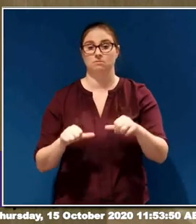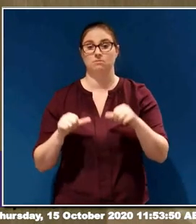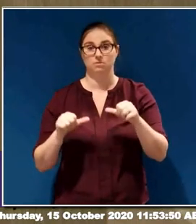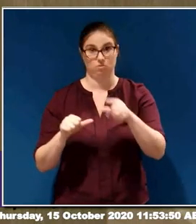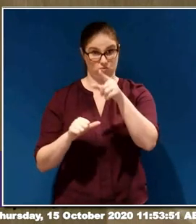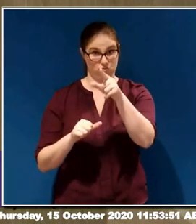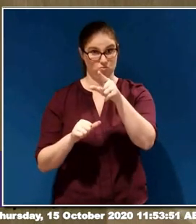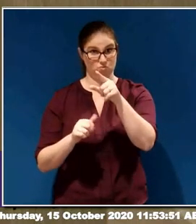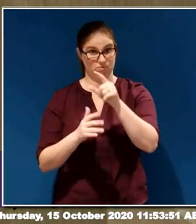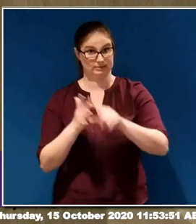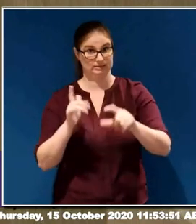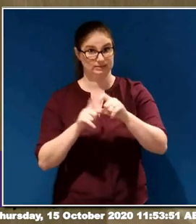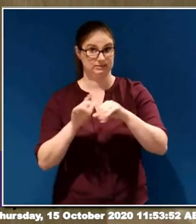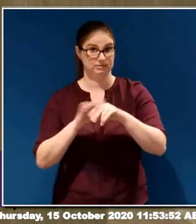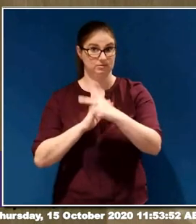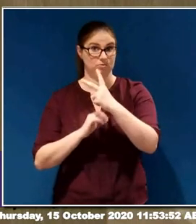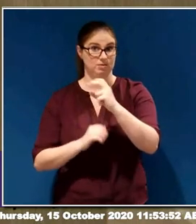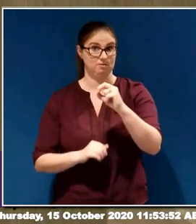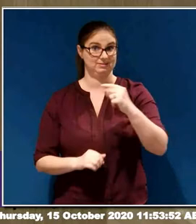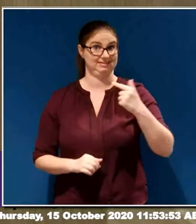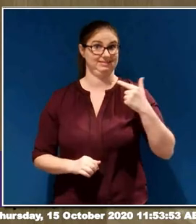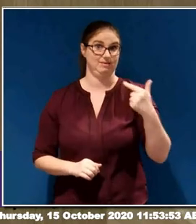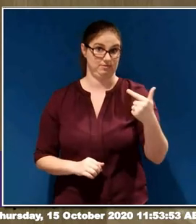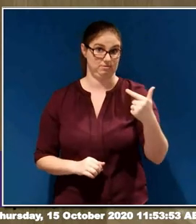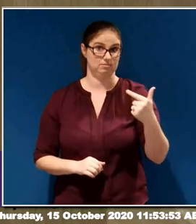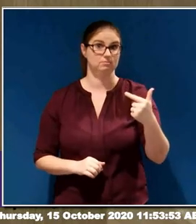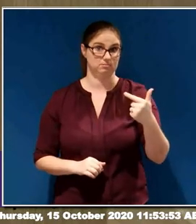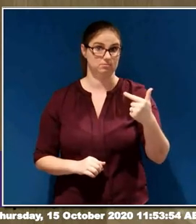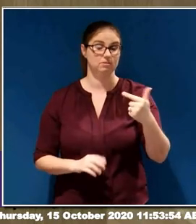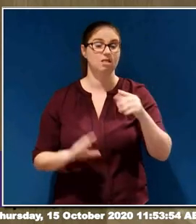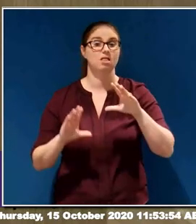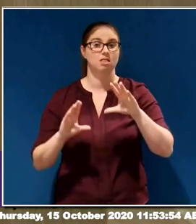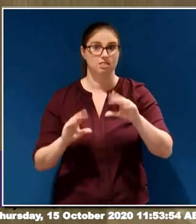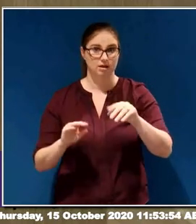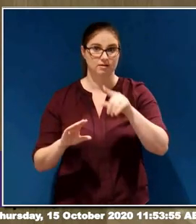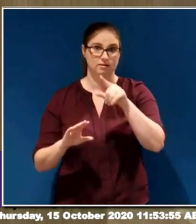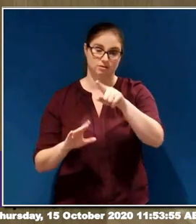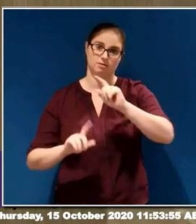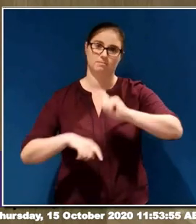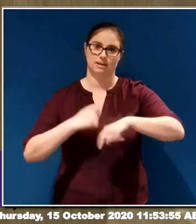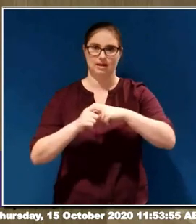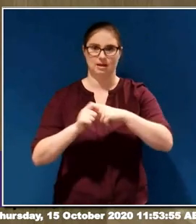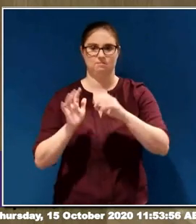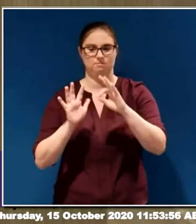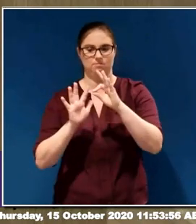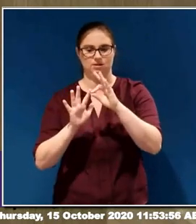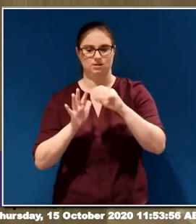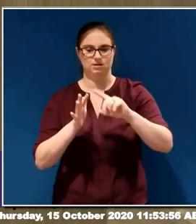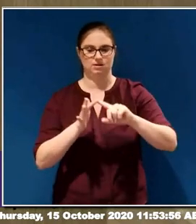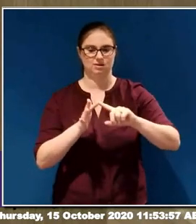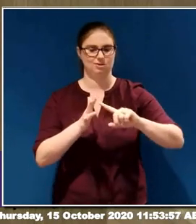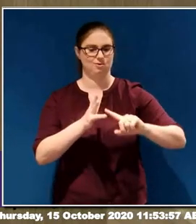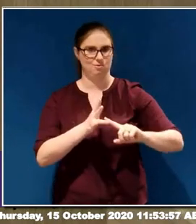before then moving to the role of Principal Education Officer? That's correct. Six months I did that. Thank you.